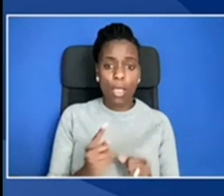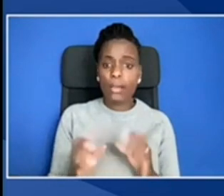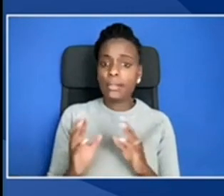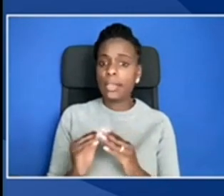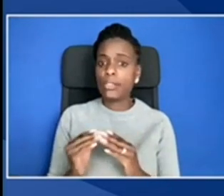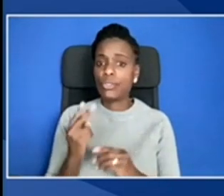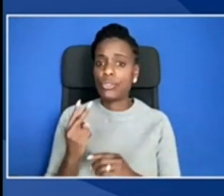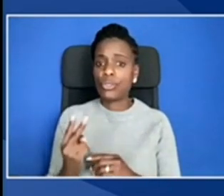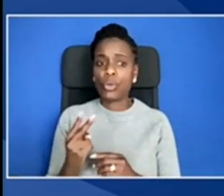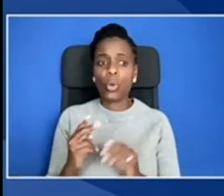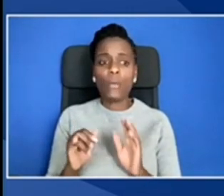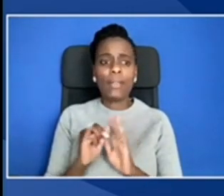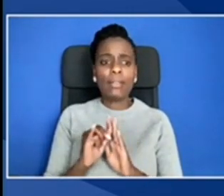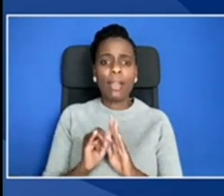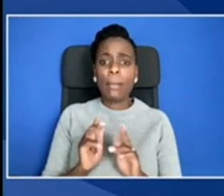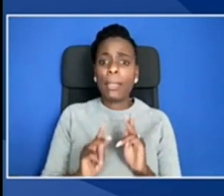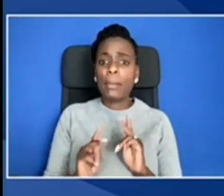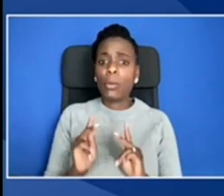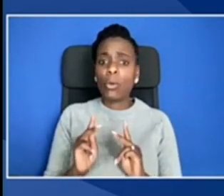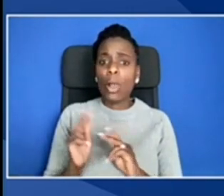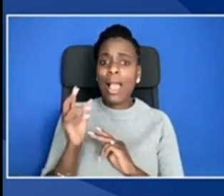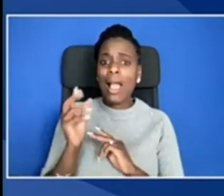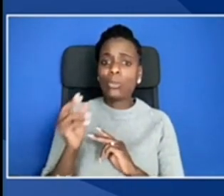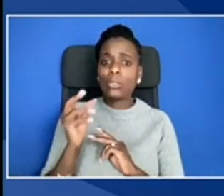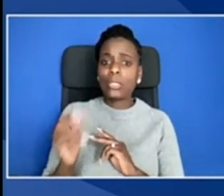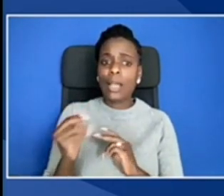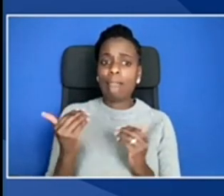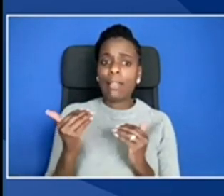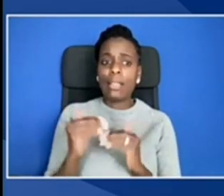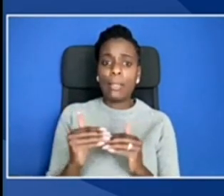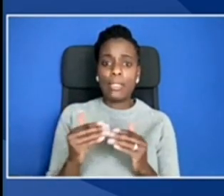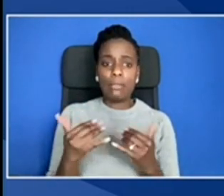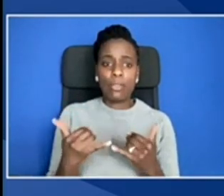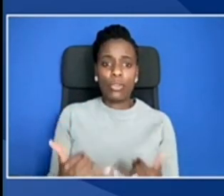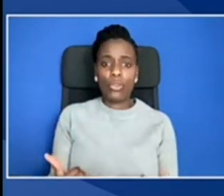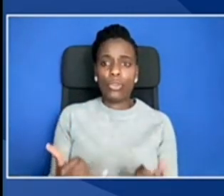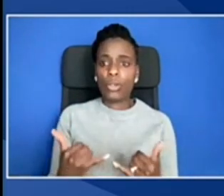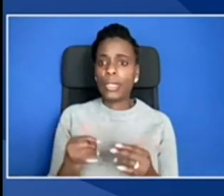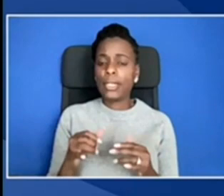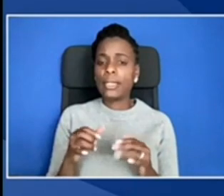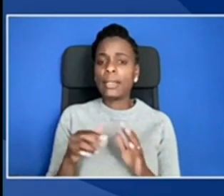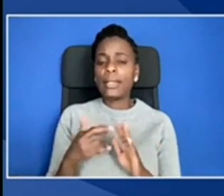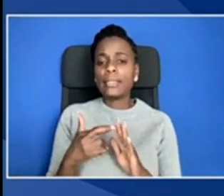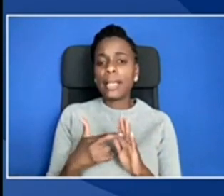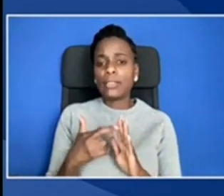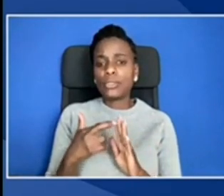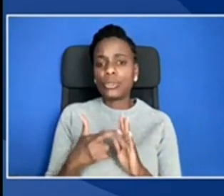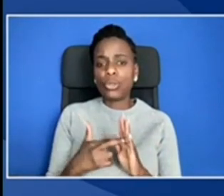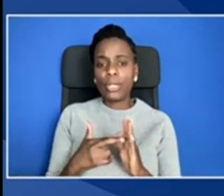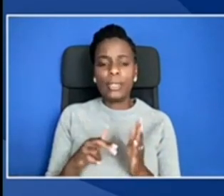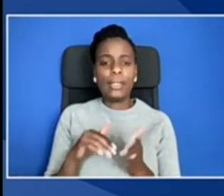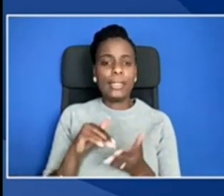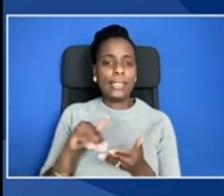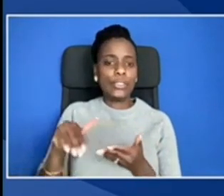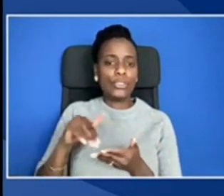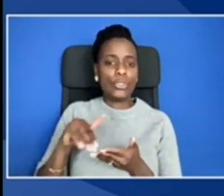fall outside of the limitations of the existing statutory discharges. There are plenty of folks who are disabled